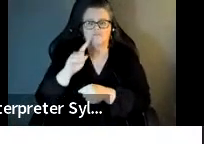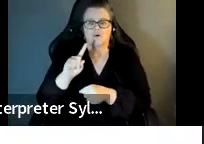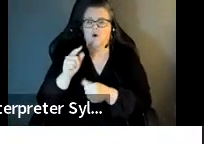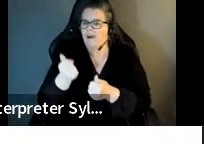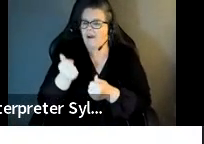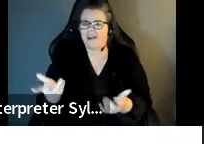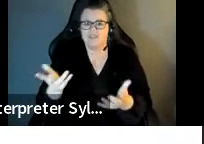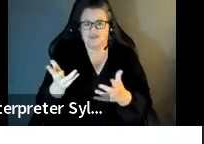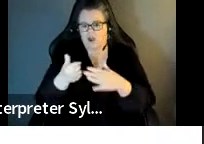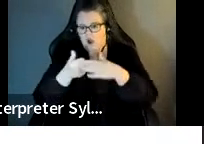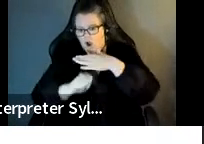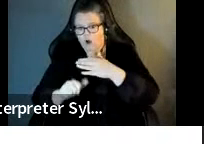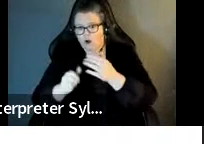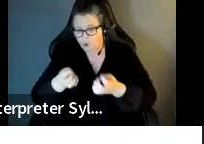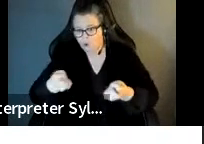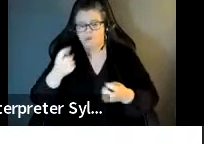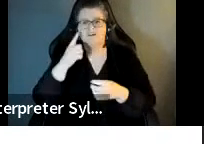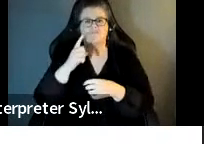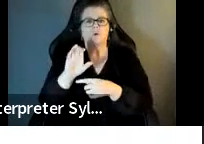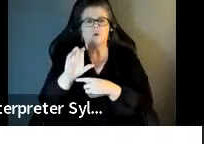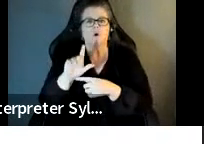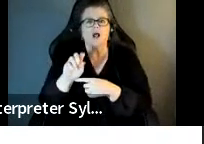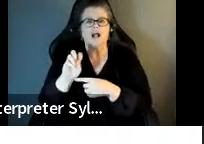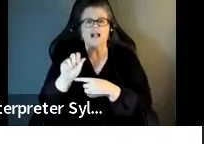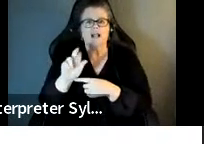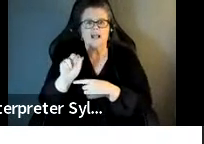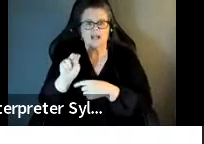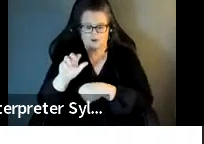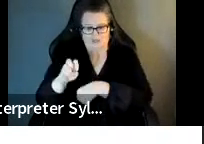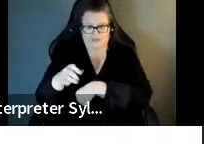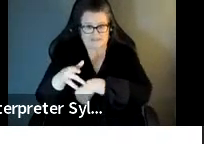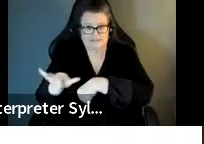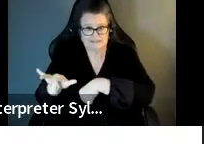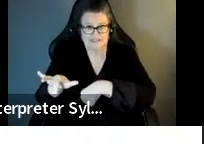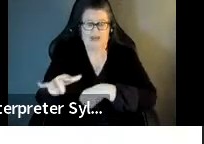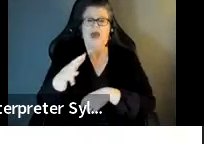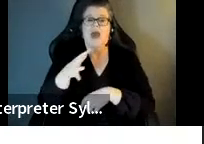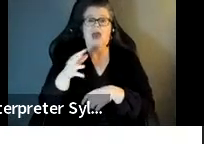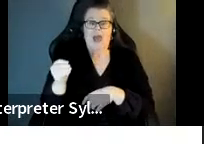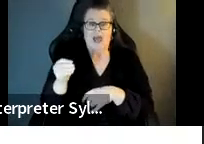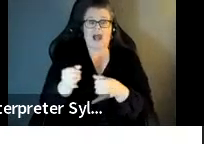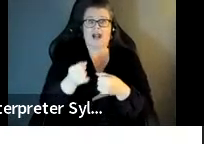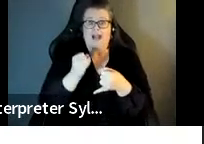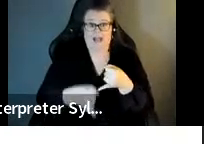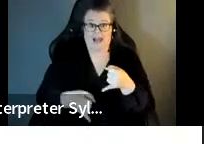And lastly I'll be talking about today in the context of occupied seat height, this